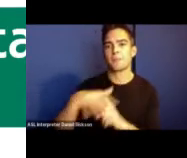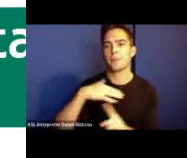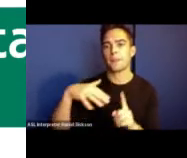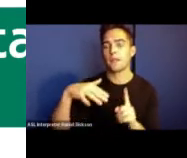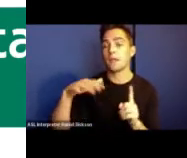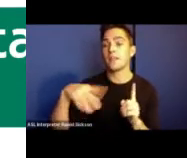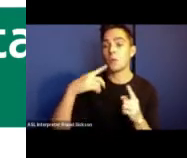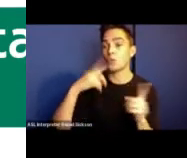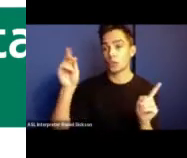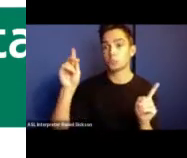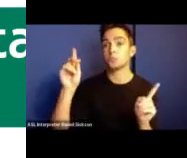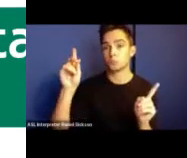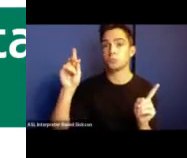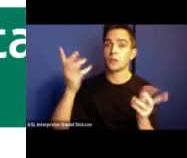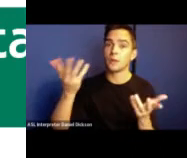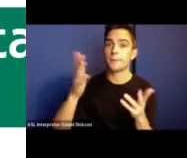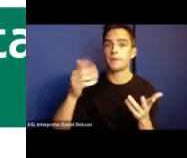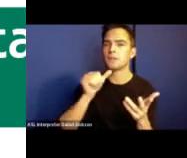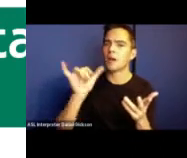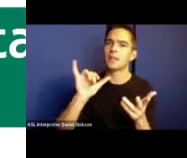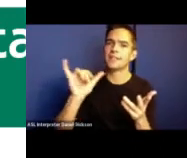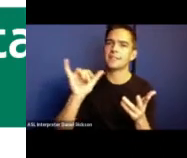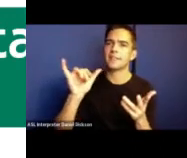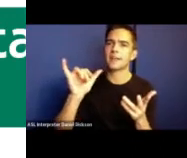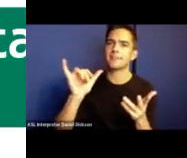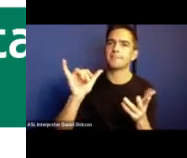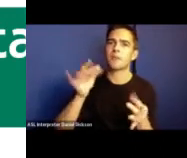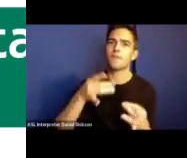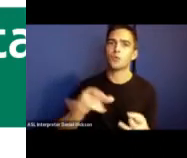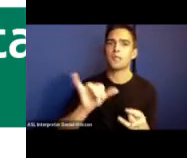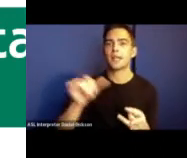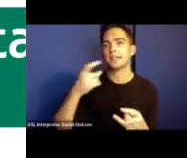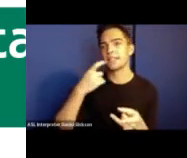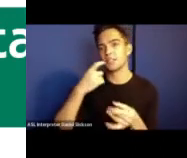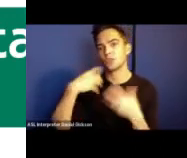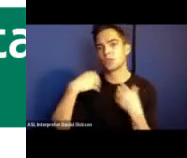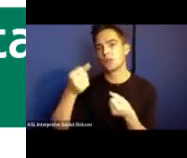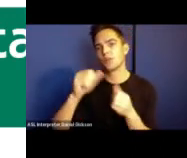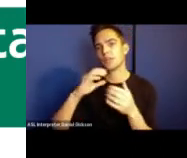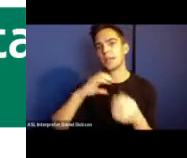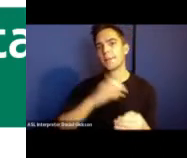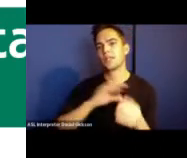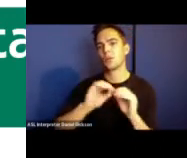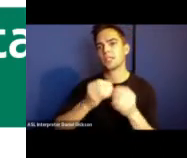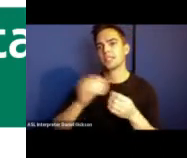works probably not as seamlessly as the addiction recovery community organizations. But